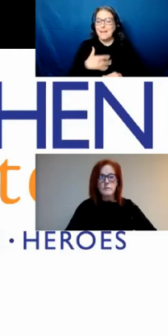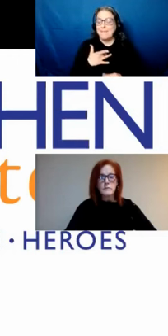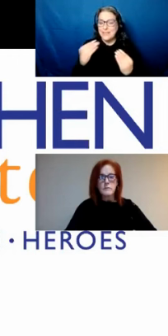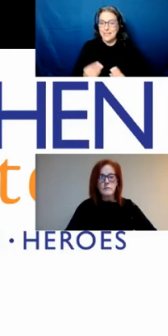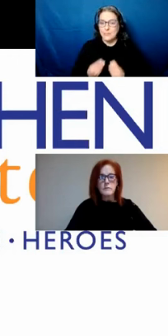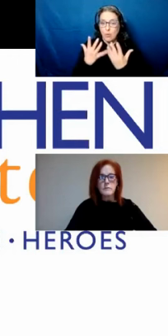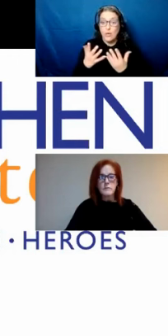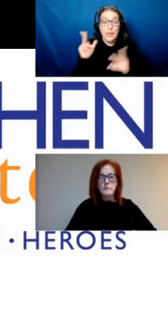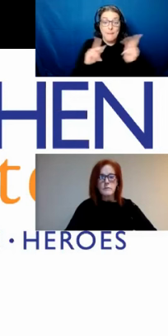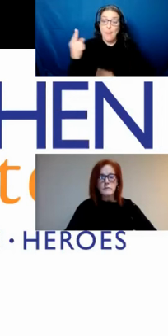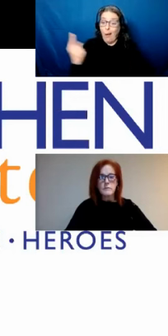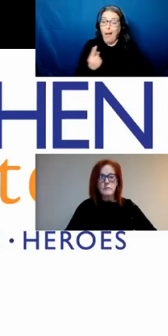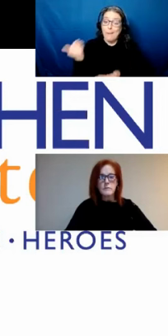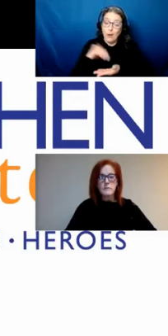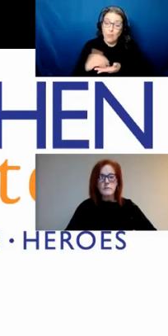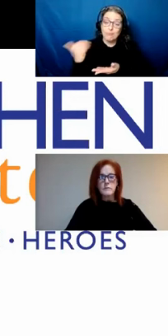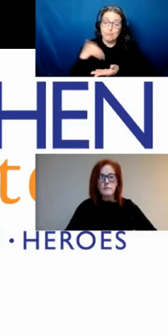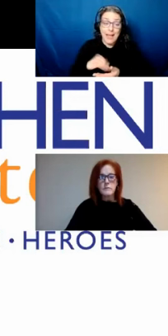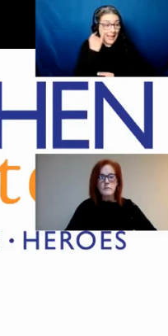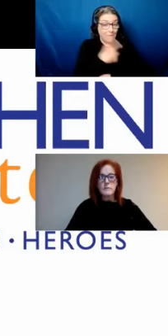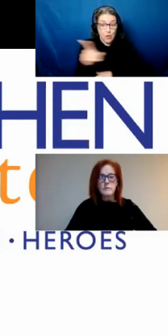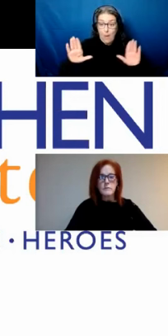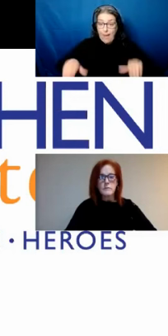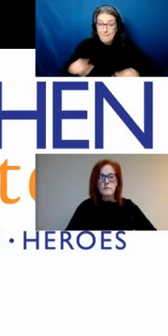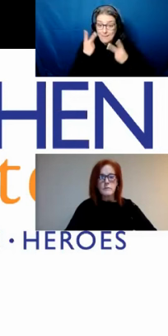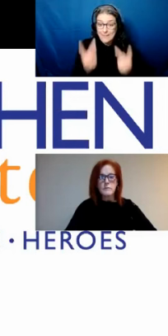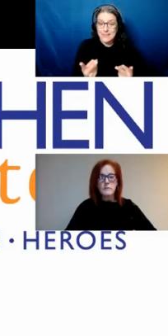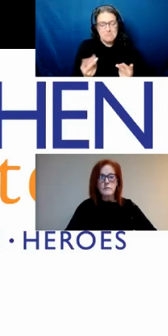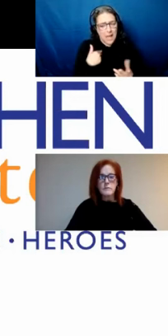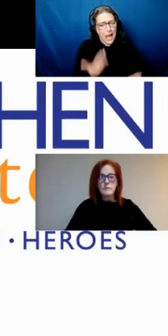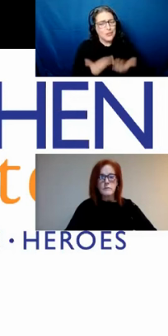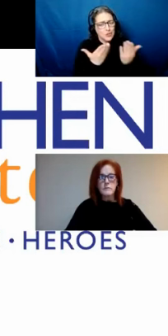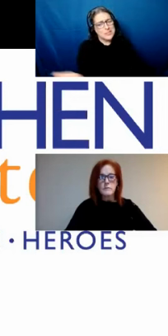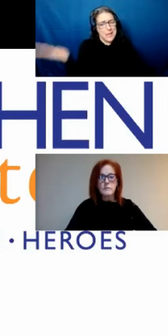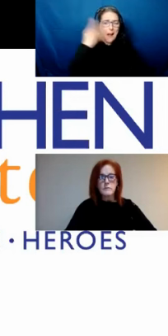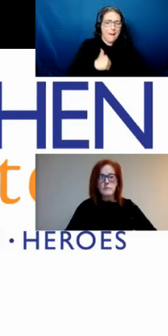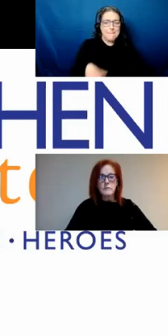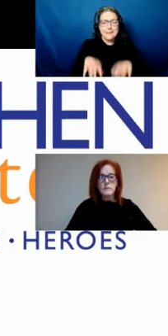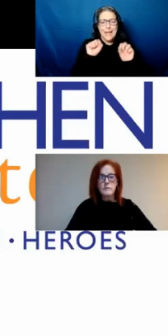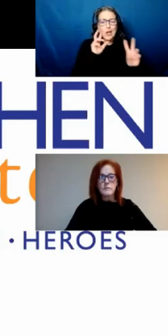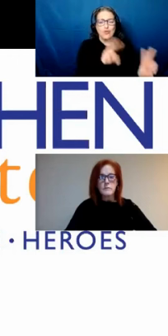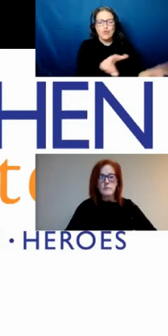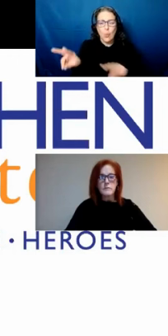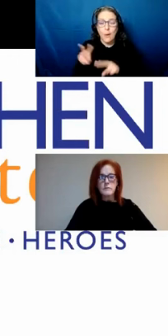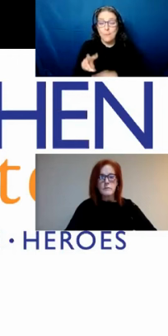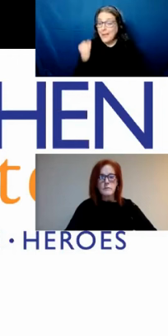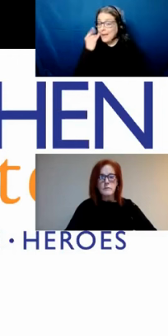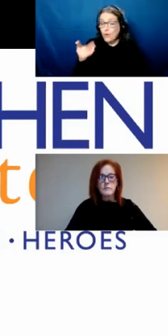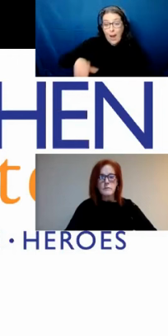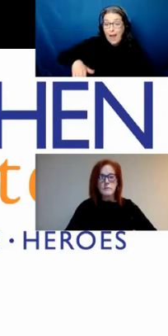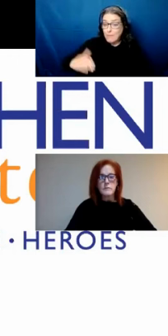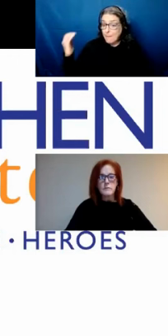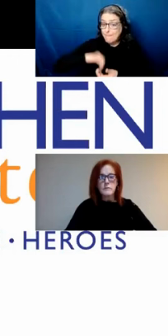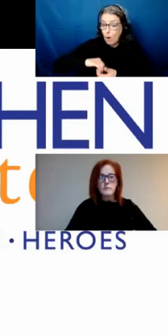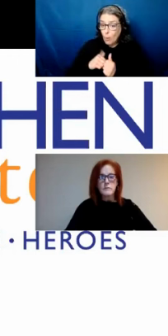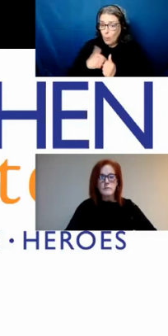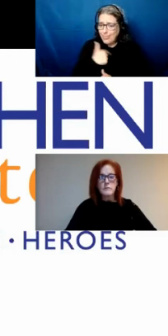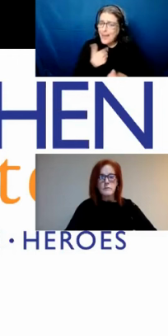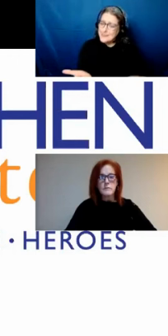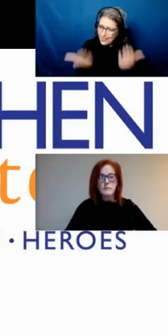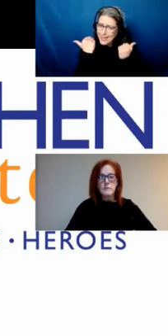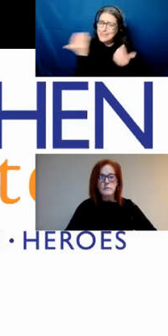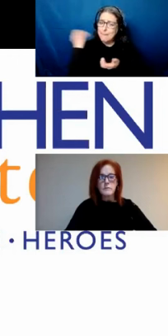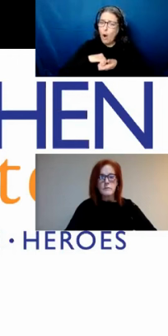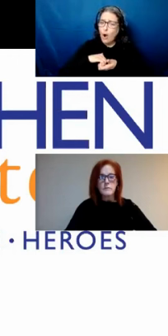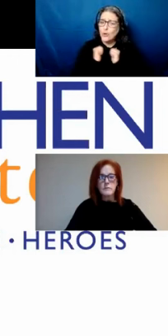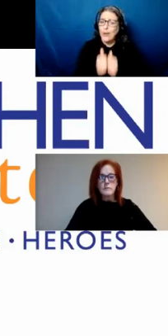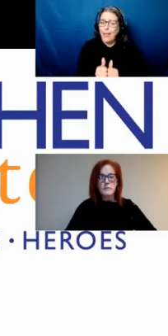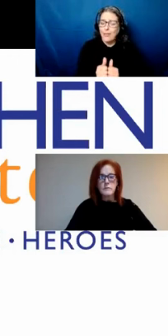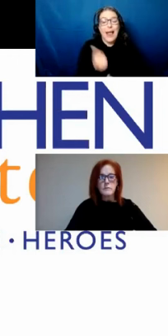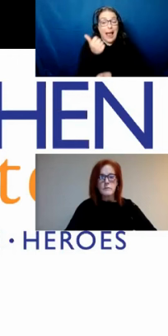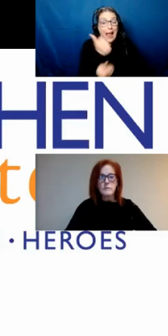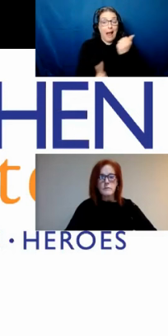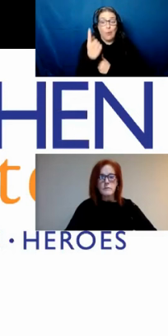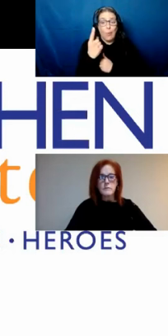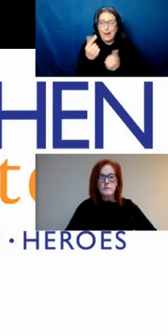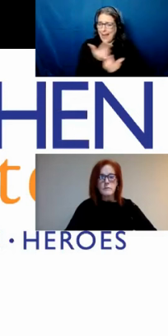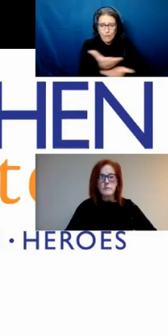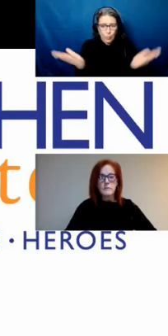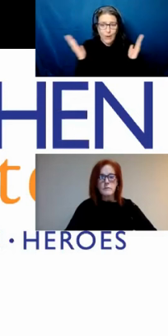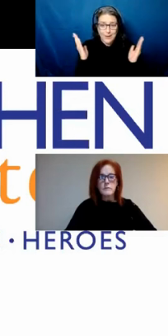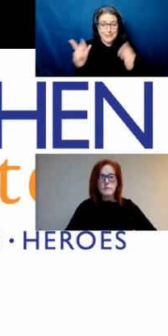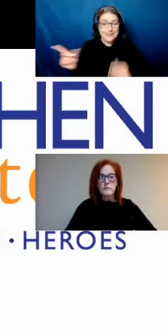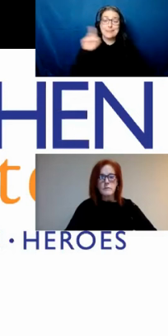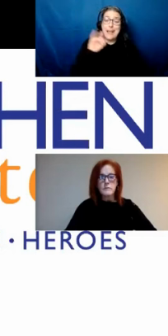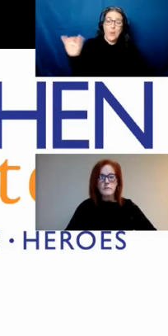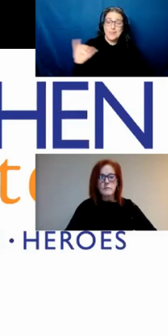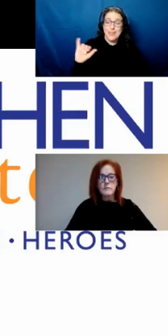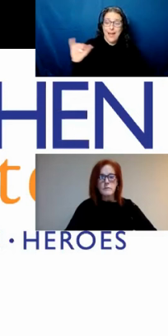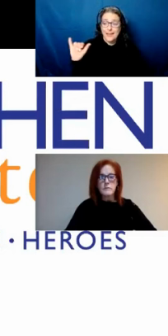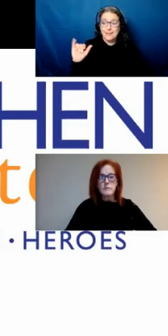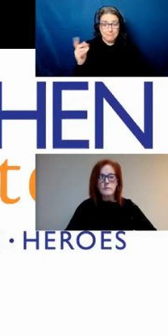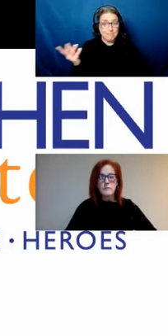One of the things that we're most proud about is the fact that we served 653 individuals and 582 were men and women, but 71 perichildren coming from 42 families. With -- with our partnering agencies which a lot of them are on this webinar or Zoom call, I guess, we were able to move 43% of those individuals to permanent housing.